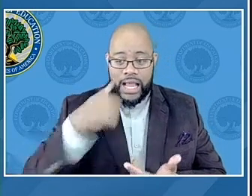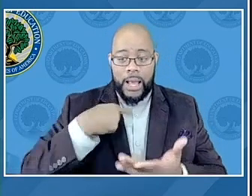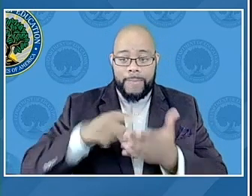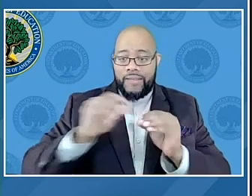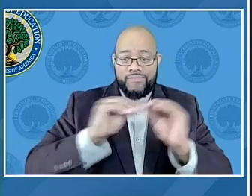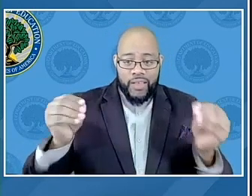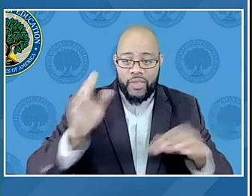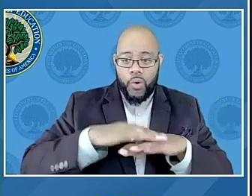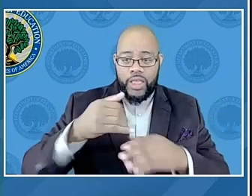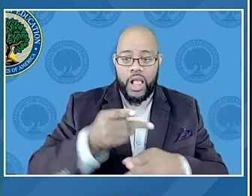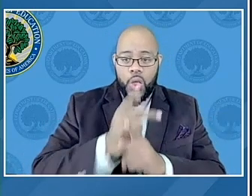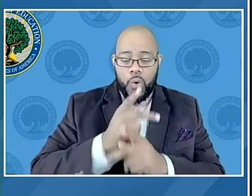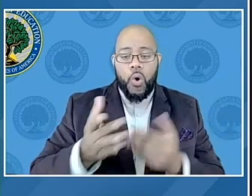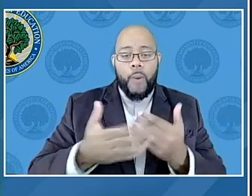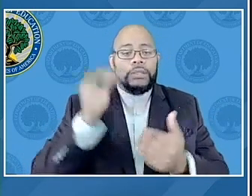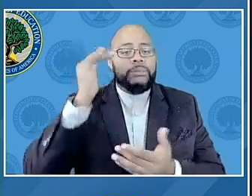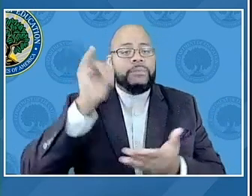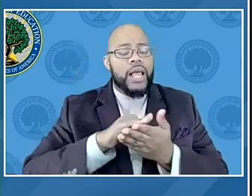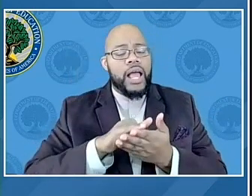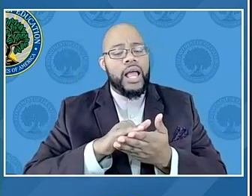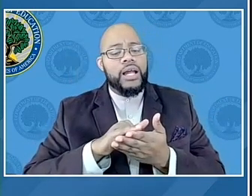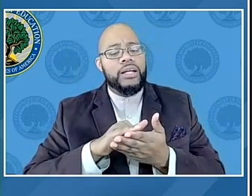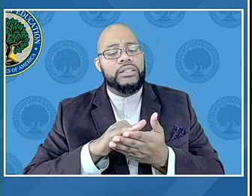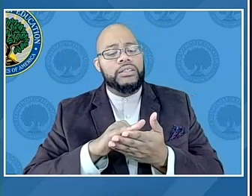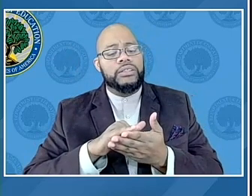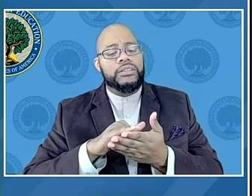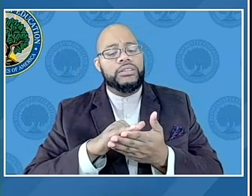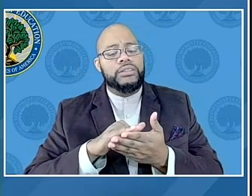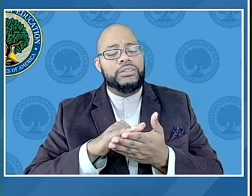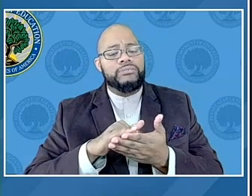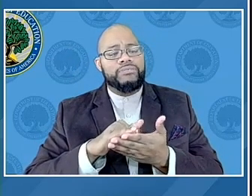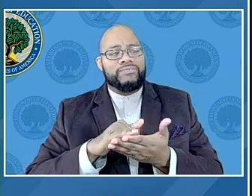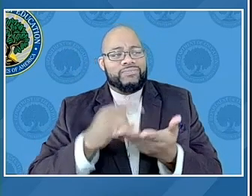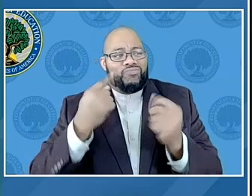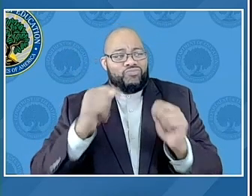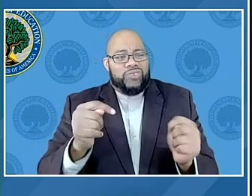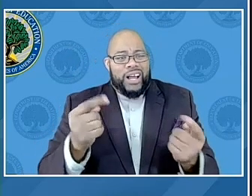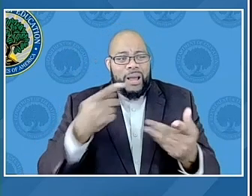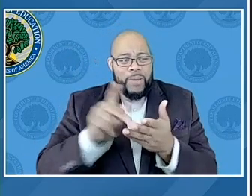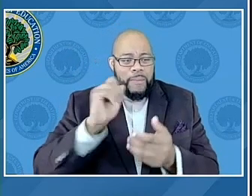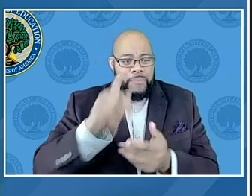And it almost seems like it's a useless attempt to try to pay something back.